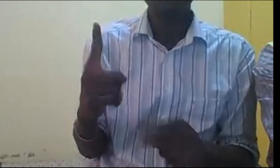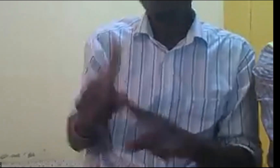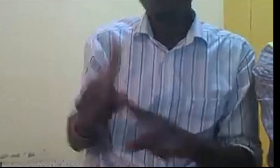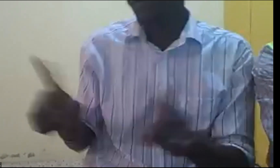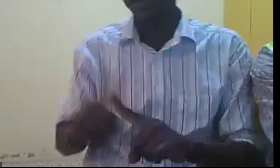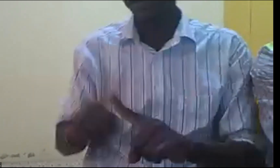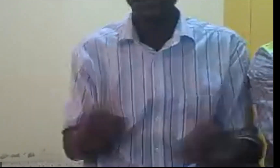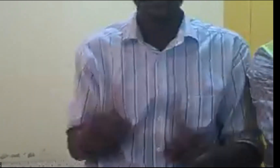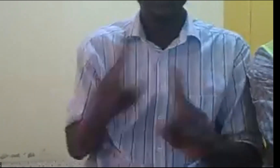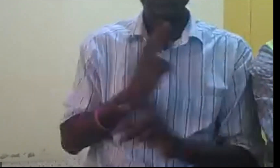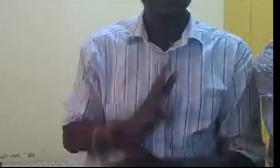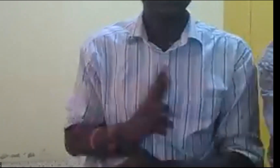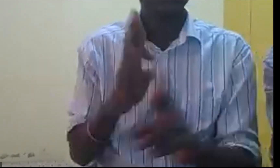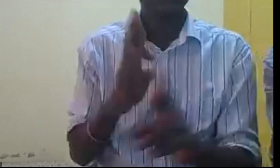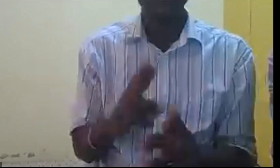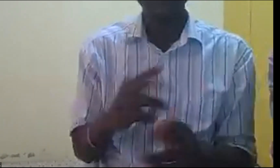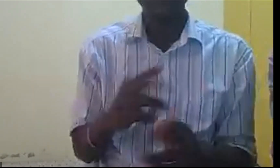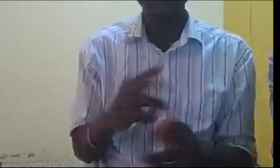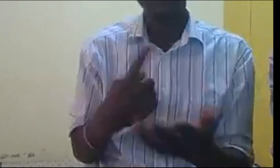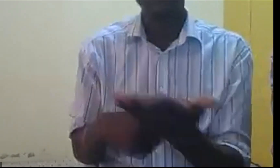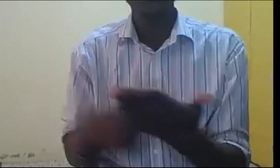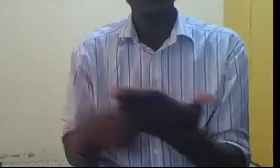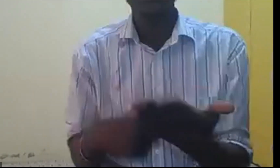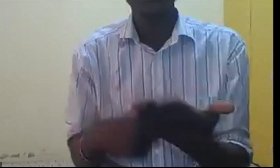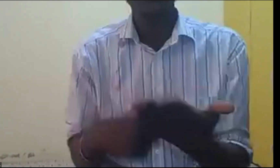I suggest we will. We are going to come back. Eveline, and see what we can do to tackle the technical challenge.